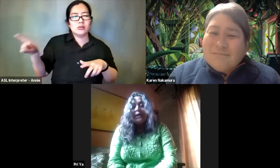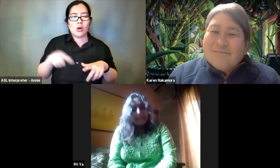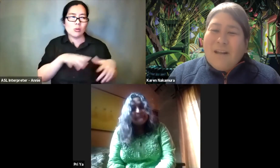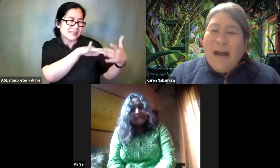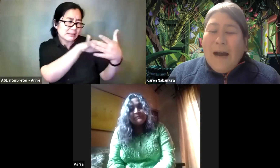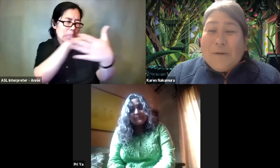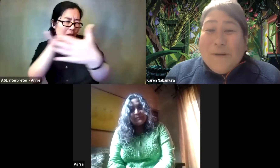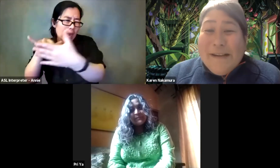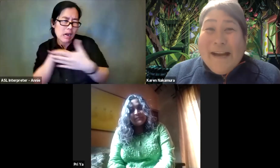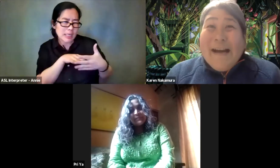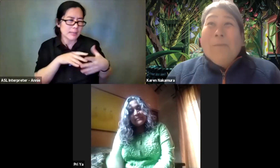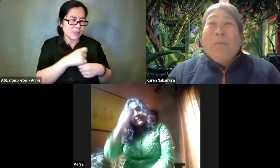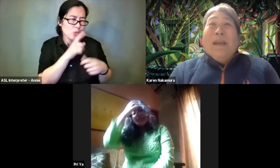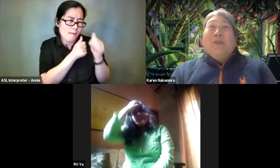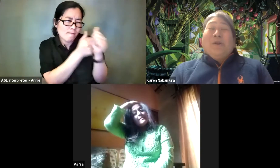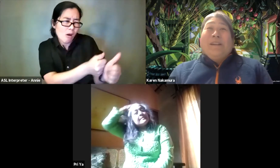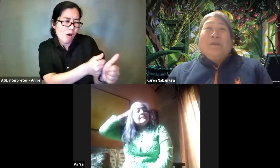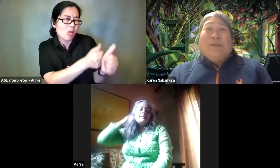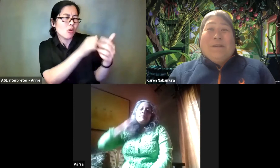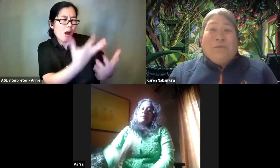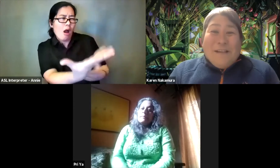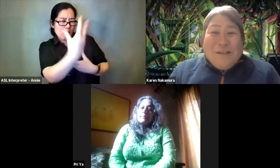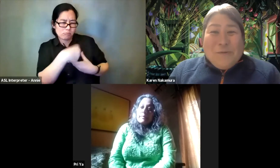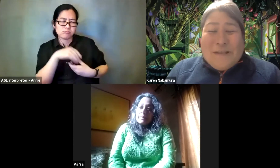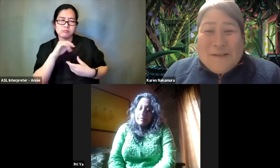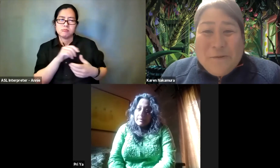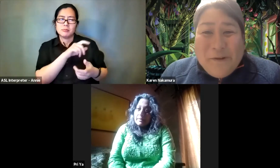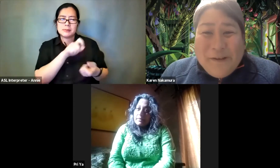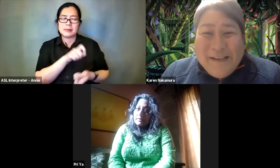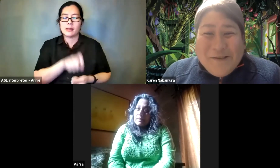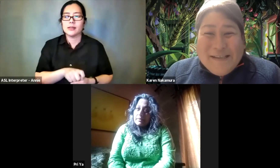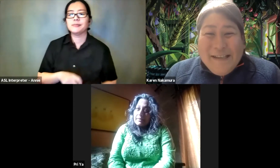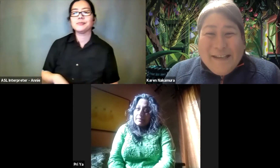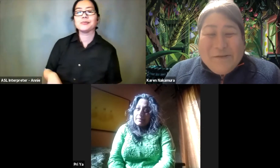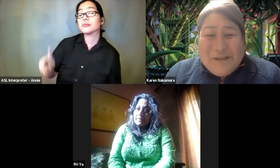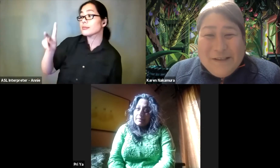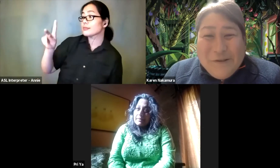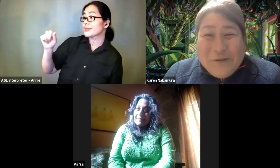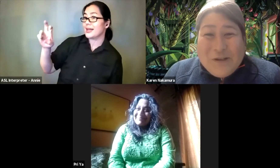Karen Nakamura: I was wondering, that your inclusion of religion was also very interesting Karen Nakamura: Too I mean.